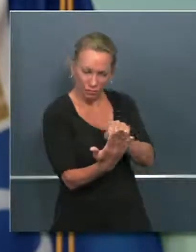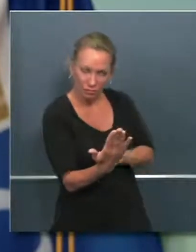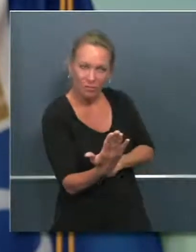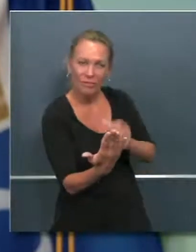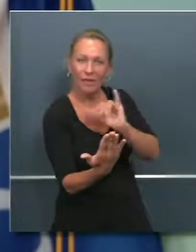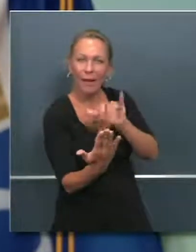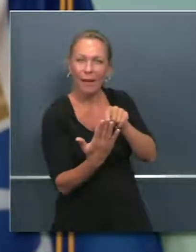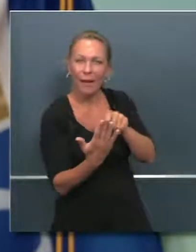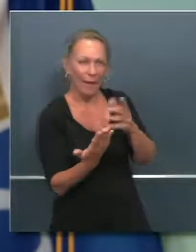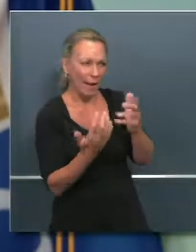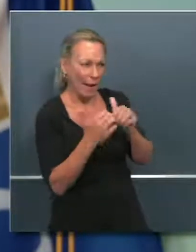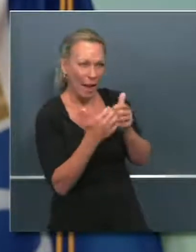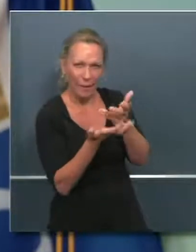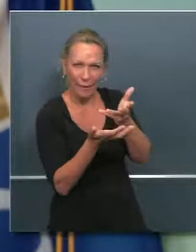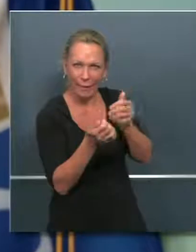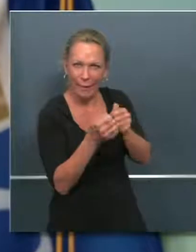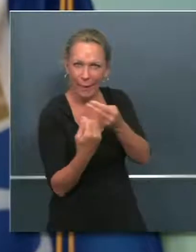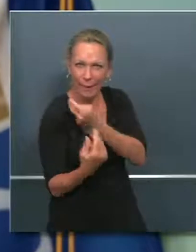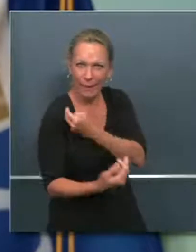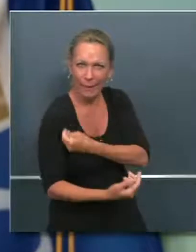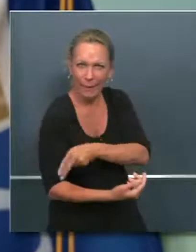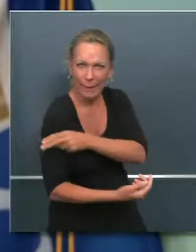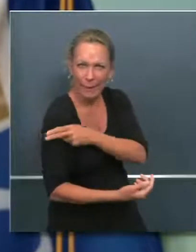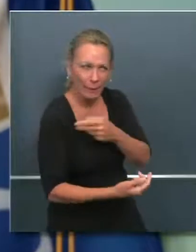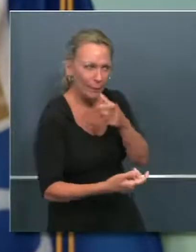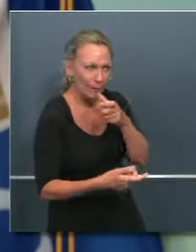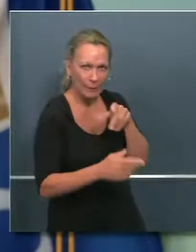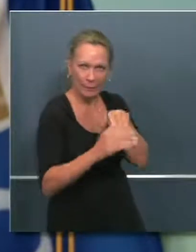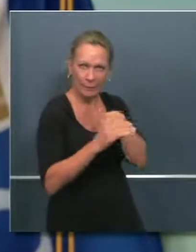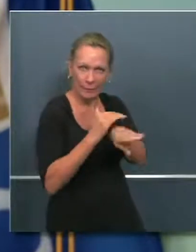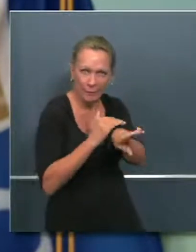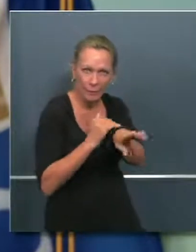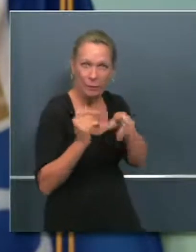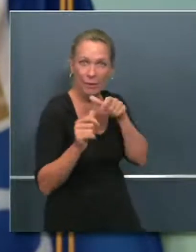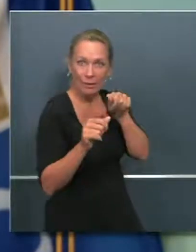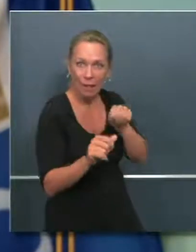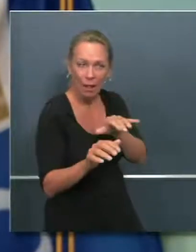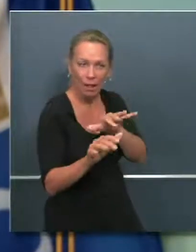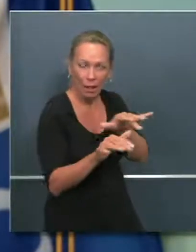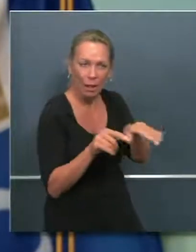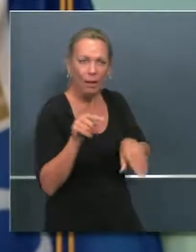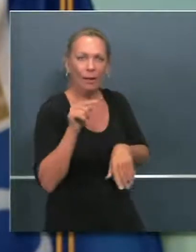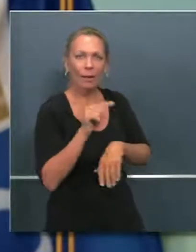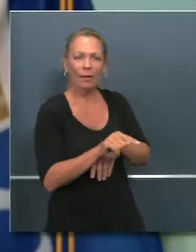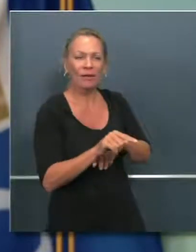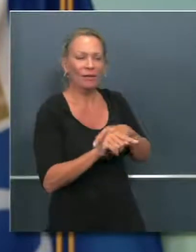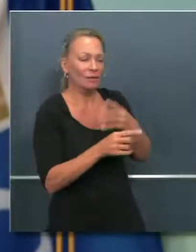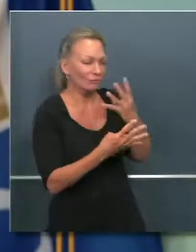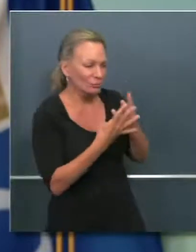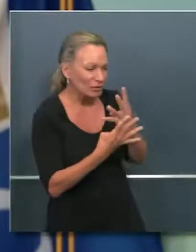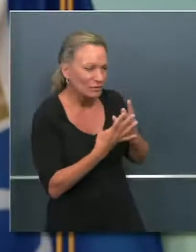hospital system for individuals and began process of rationalizing our approach we